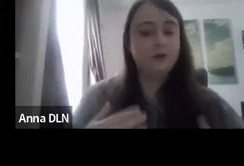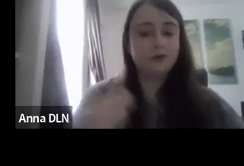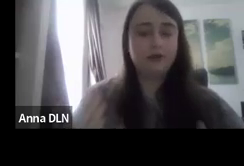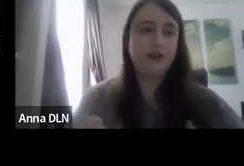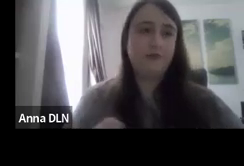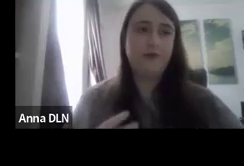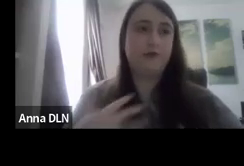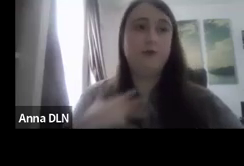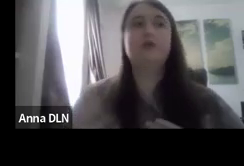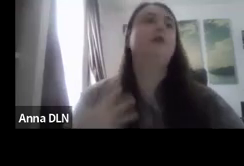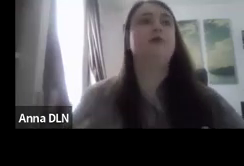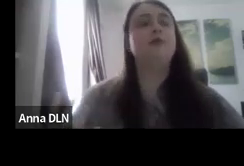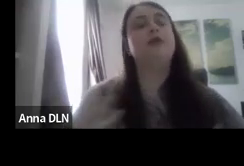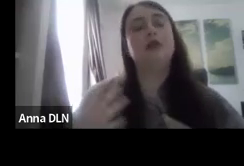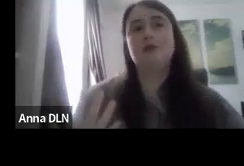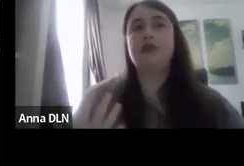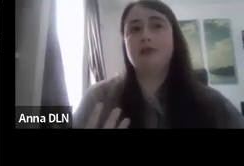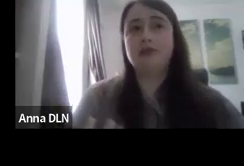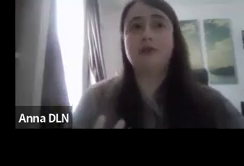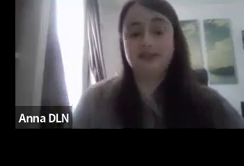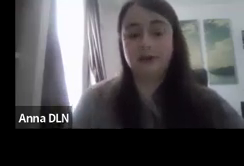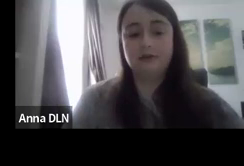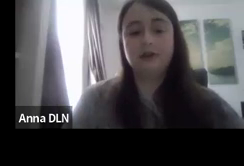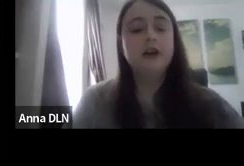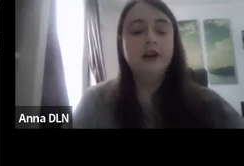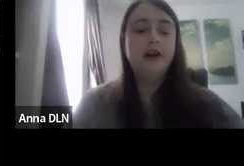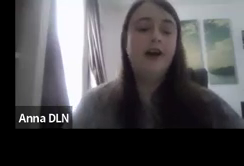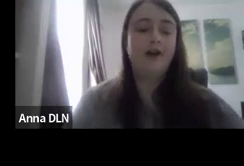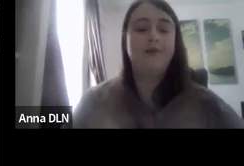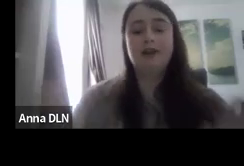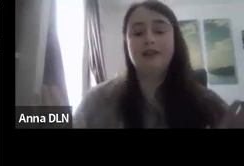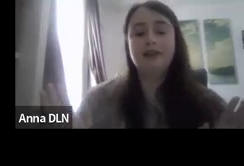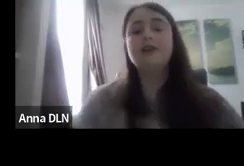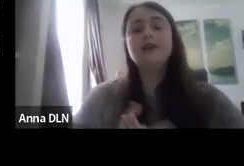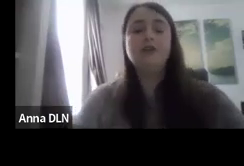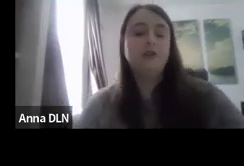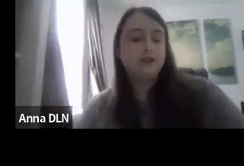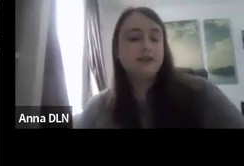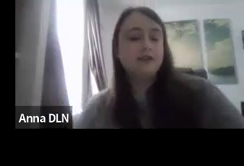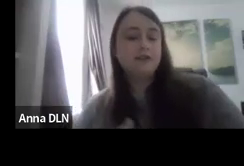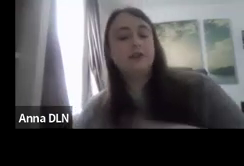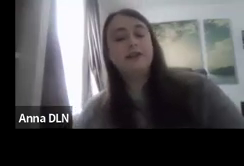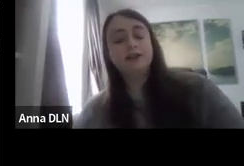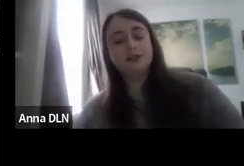and also could help with moving rooms if I wasn't able to do it myself. Lastly, university counseling and clinic